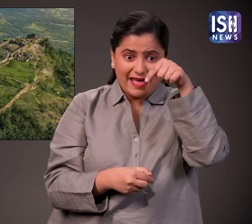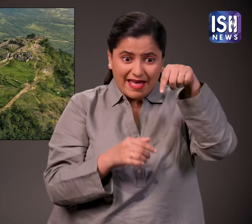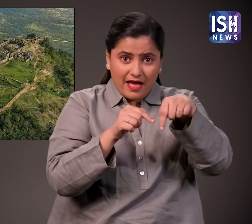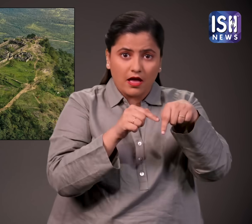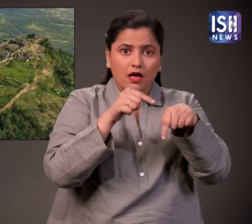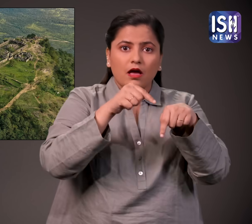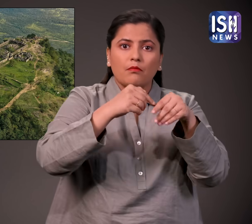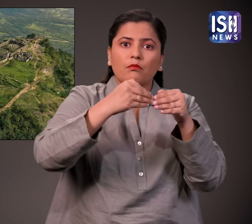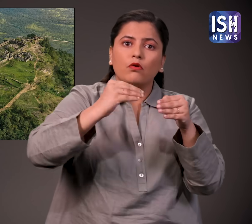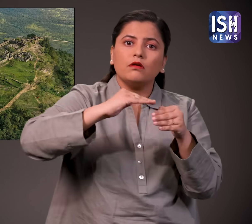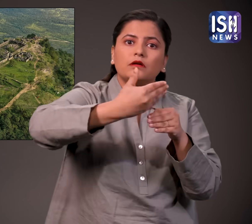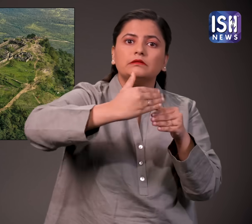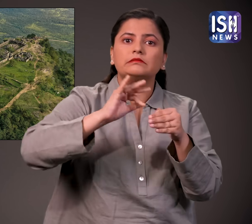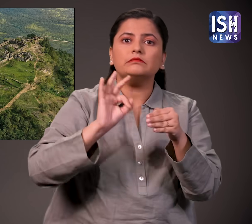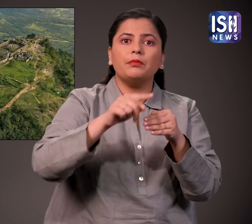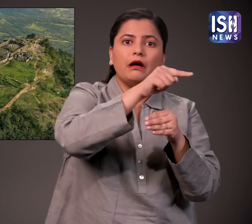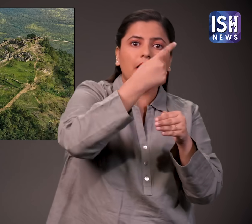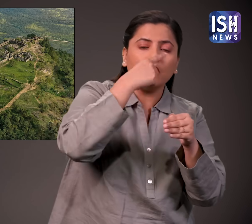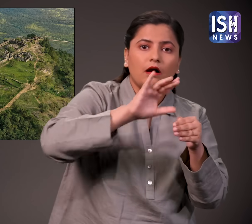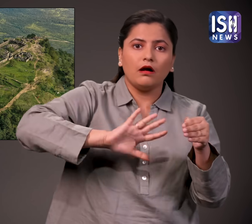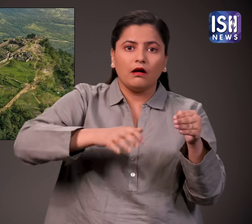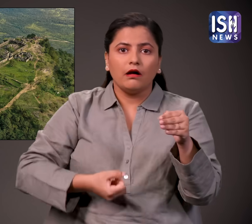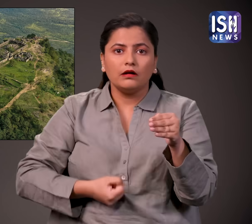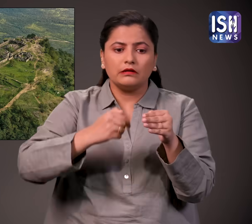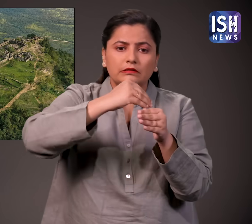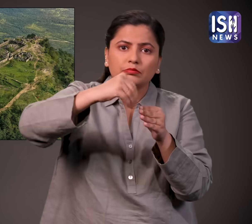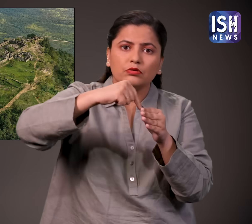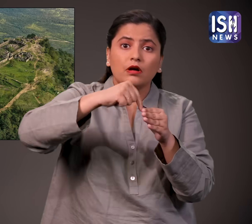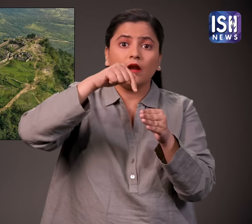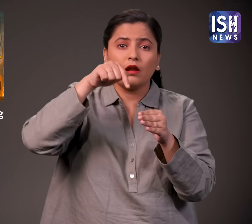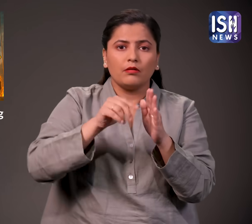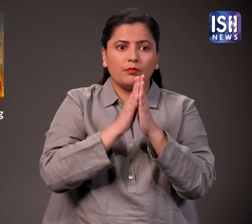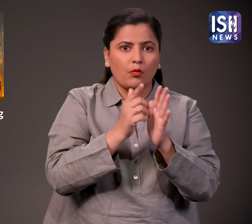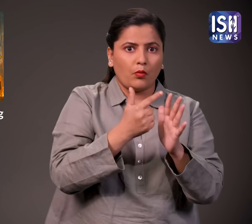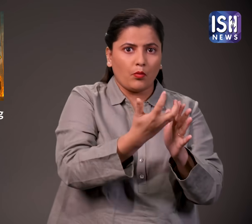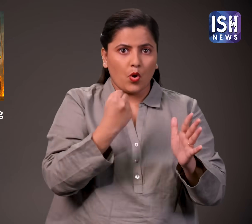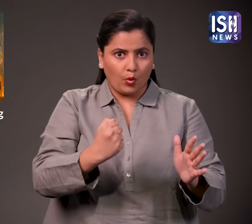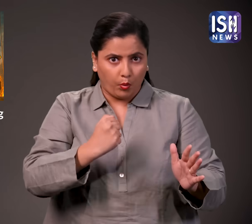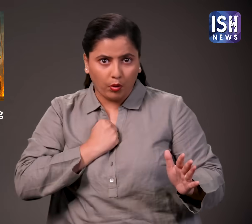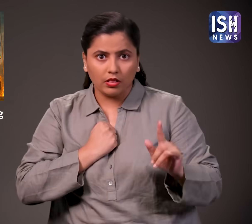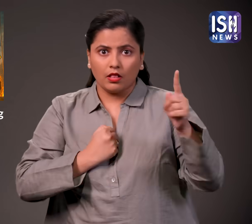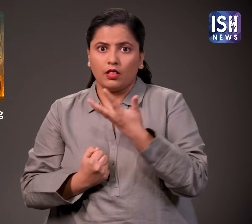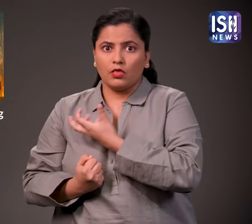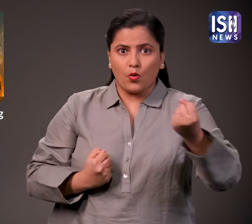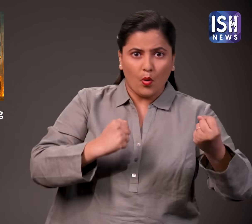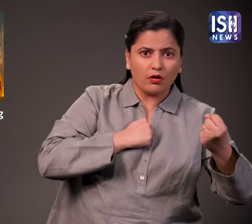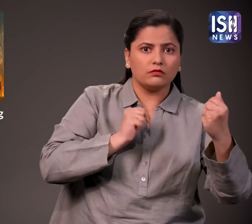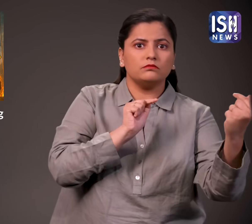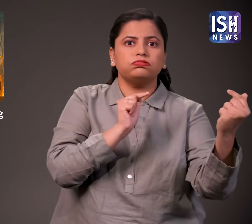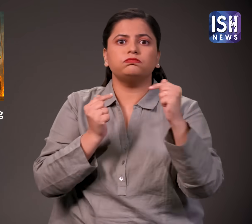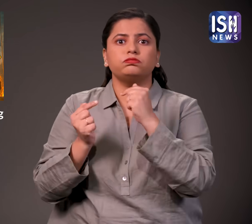This temple lies on both borders, so both nations claims it as theirs.